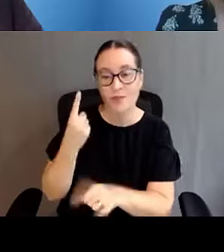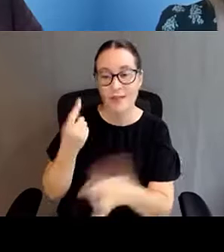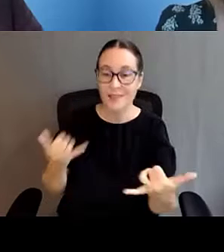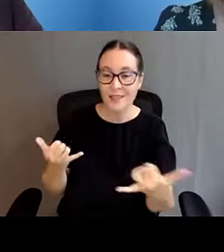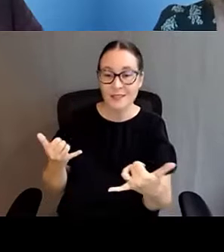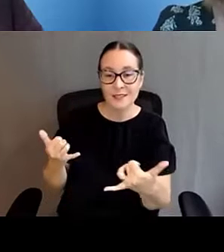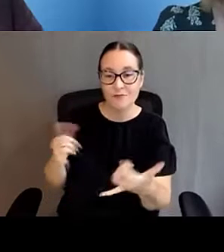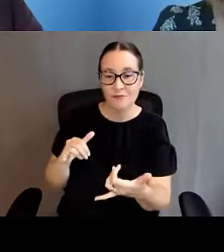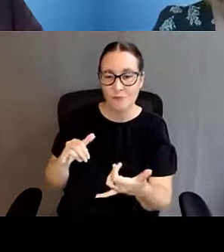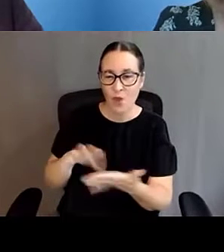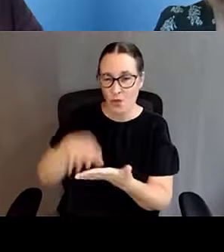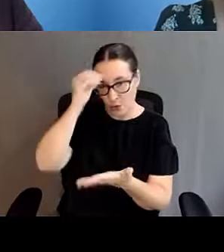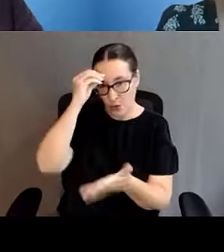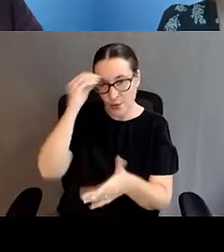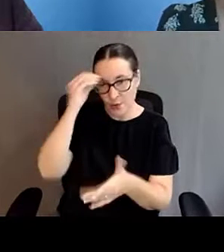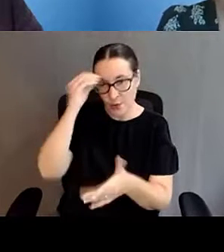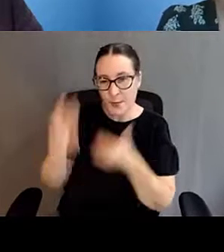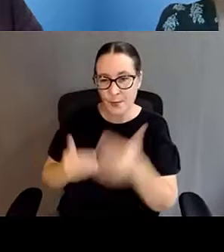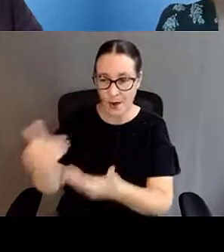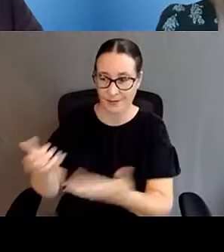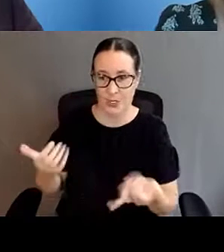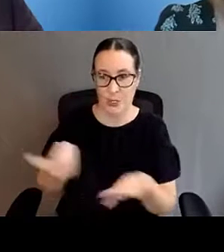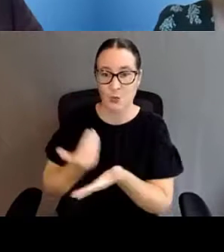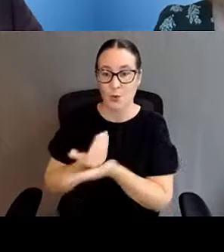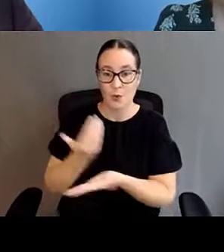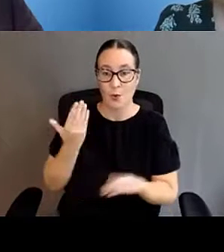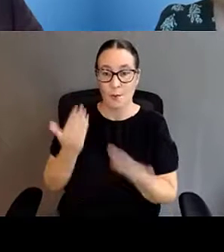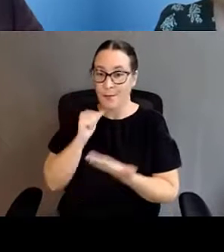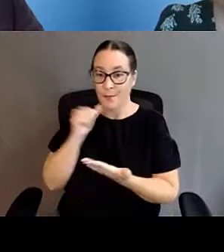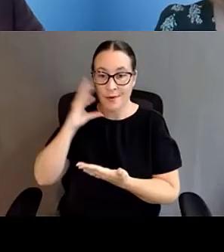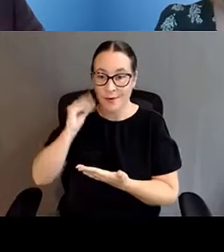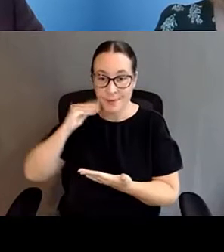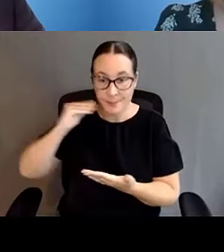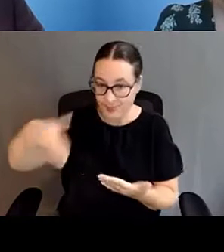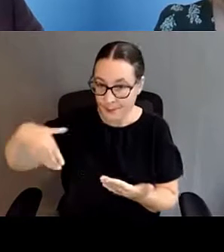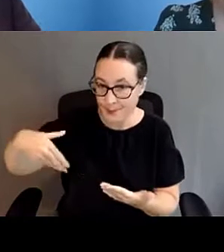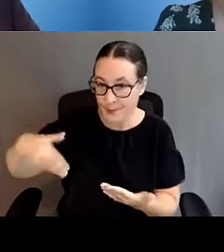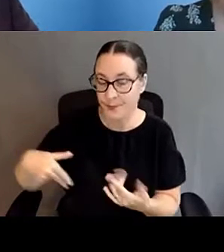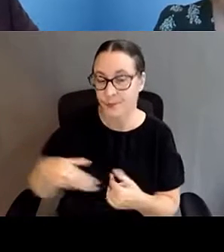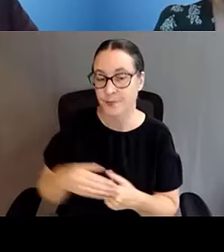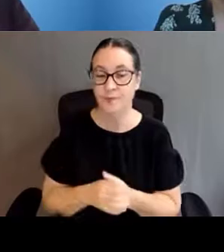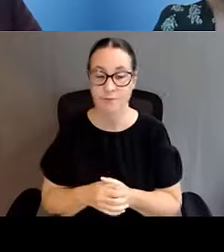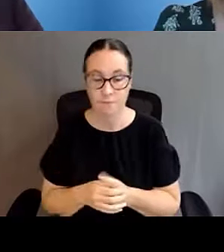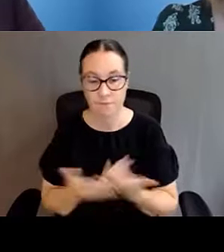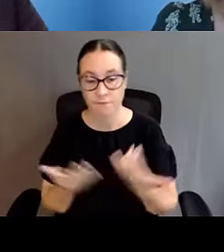as this is a new activity you might not have done before, and so depending on the information